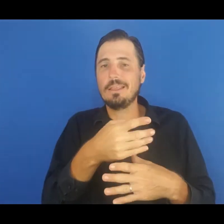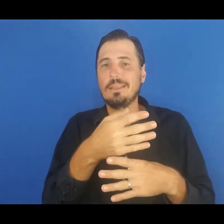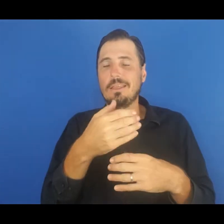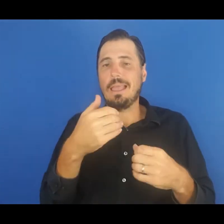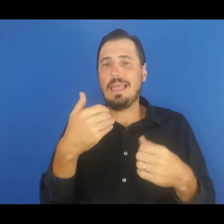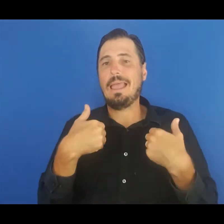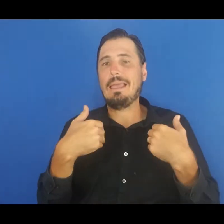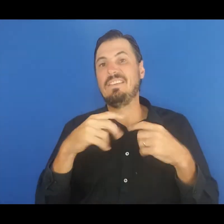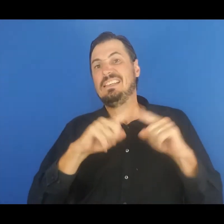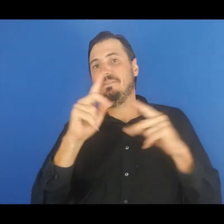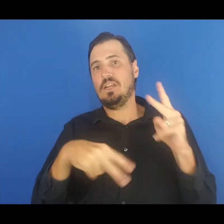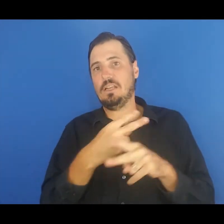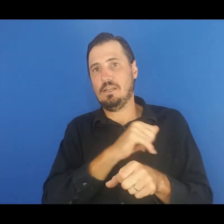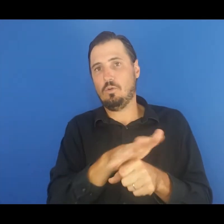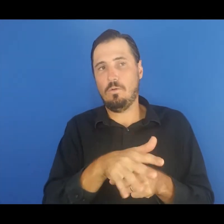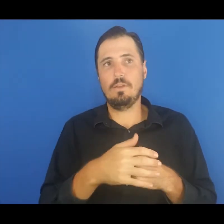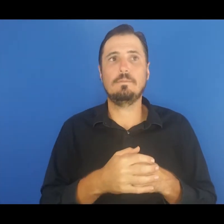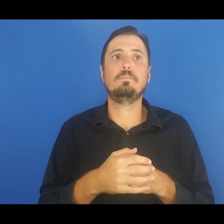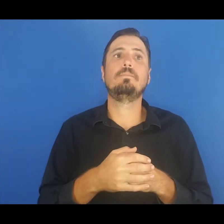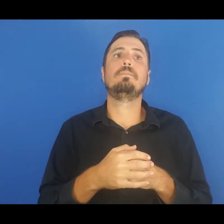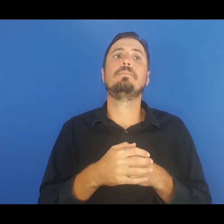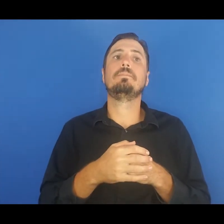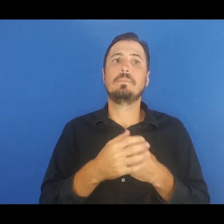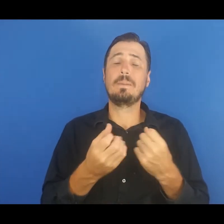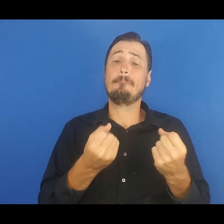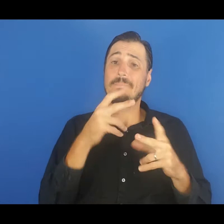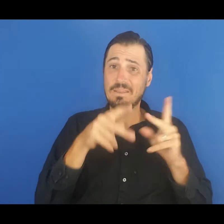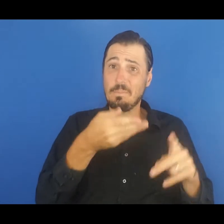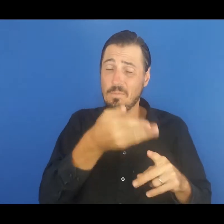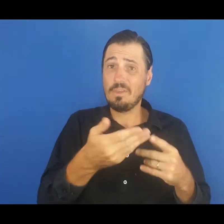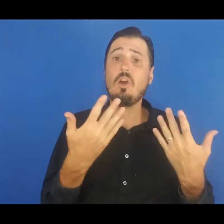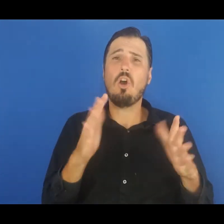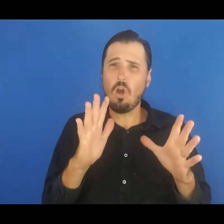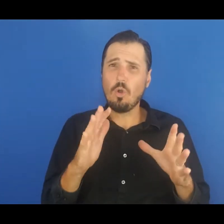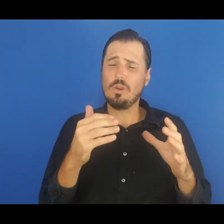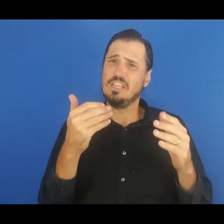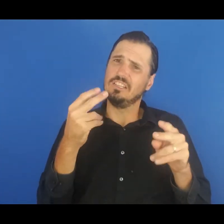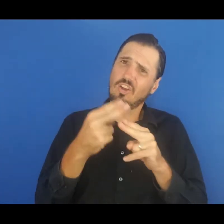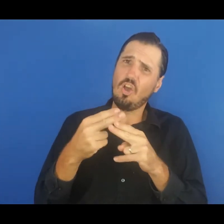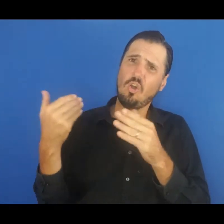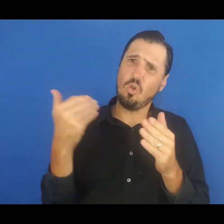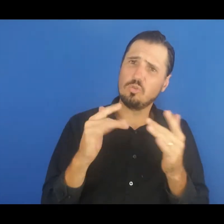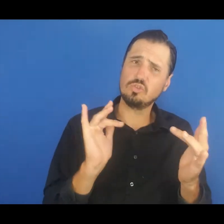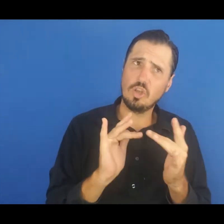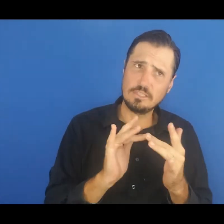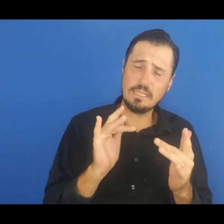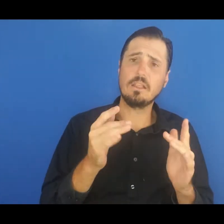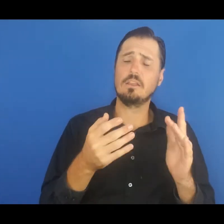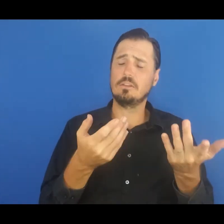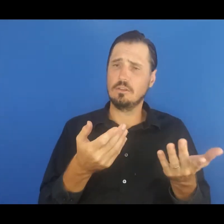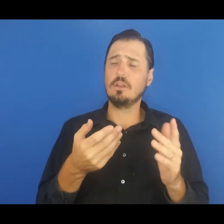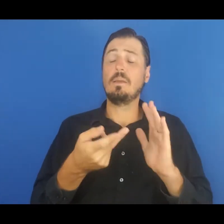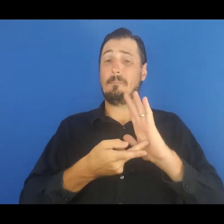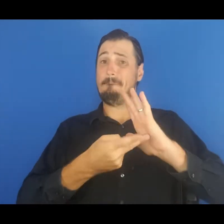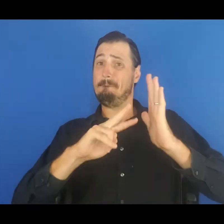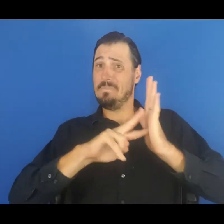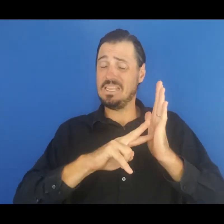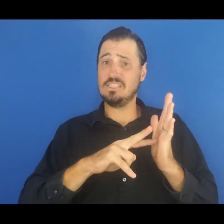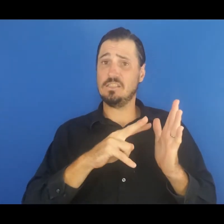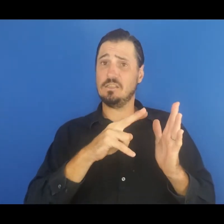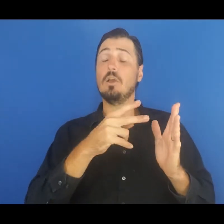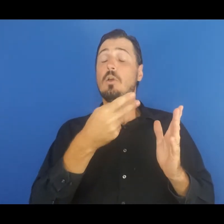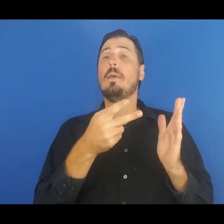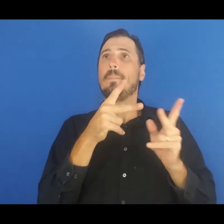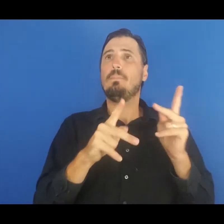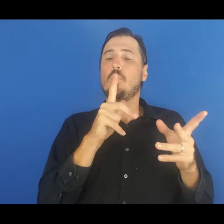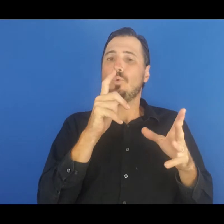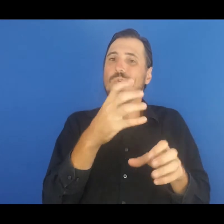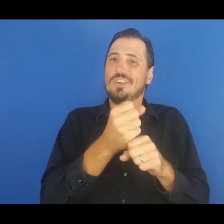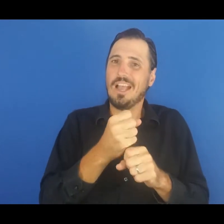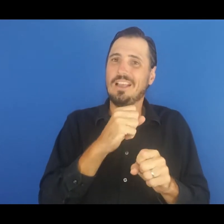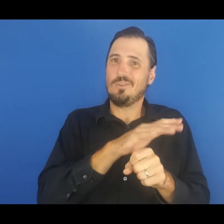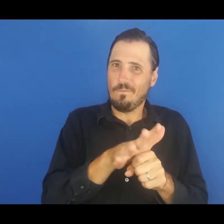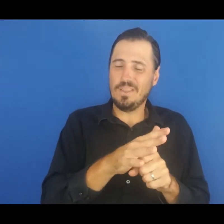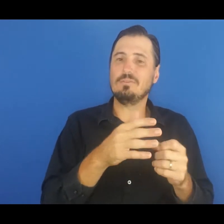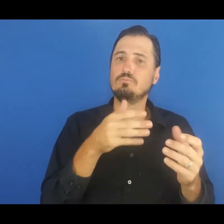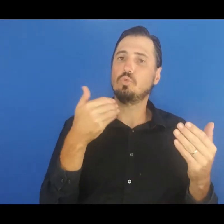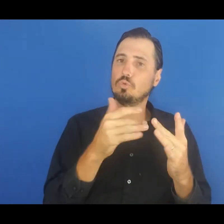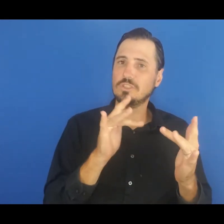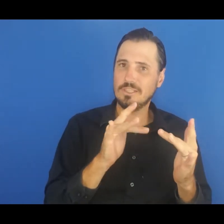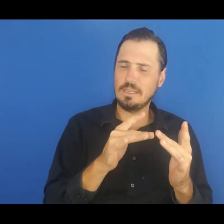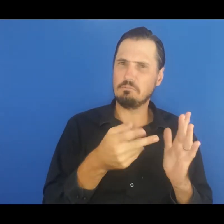who were already in quarantine as close contacts—this means that our case investigation and contact tracing efforts are effective, and our quarantine measures are limiting further spread. Most